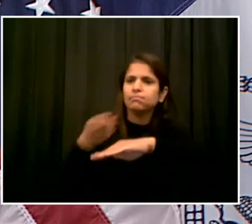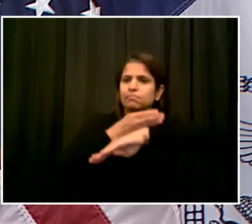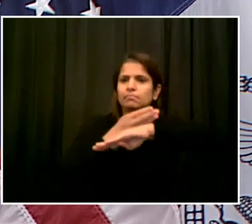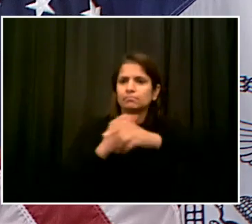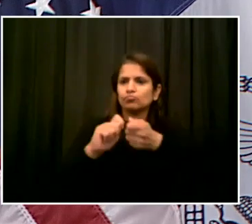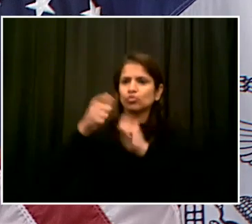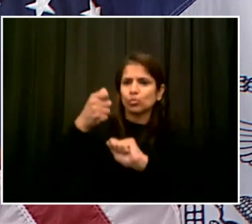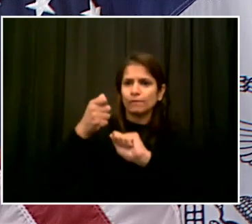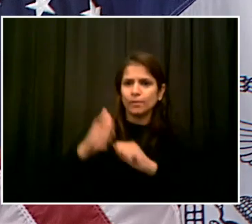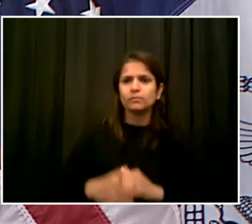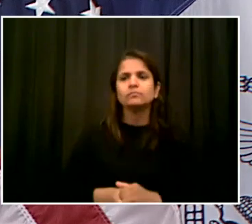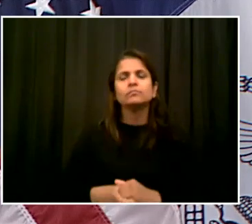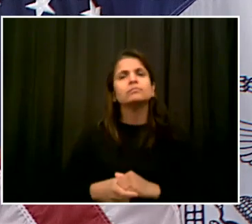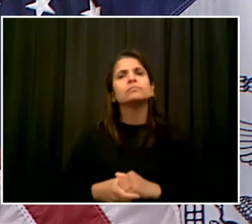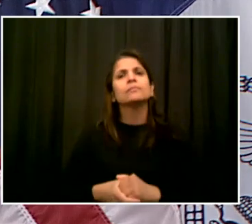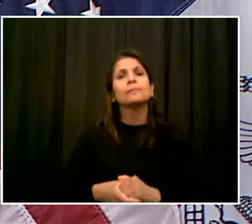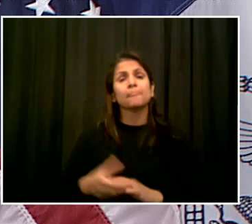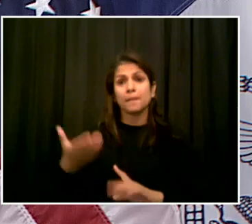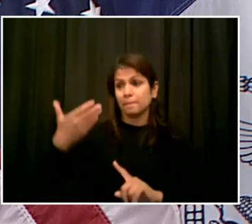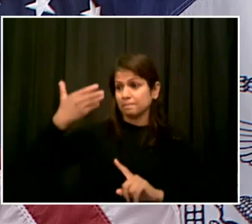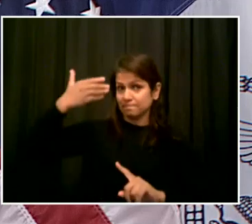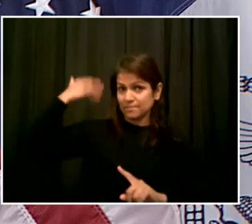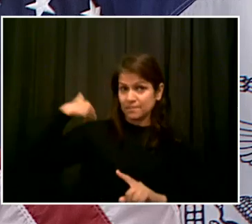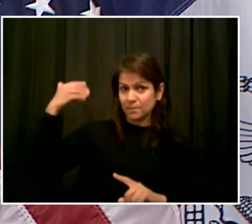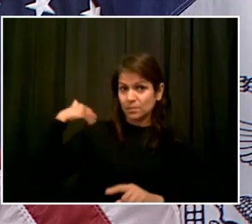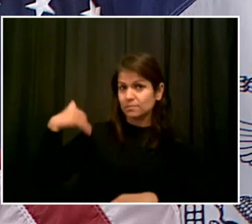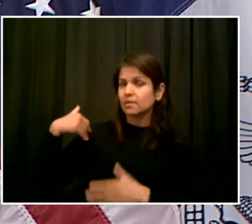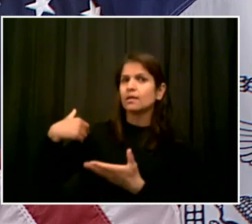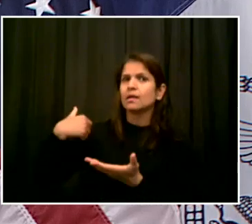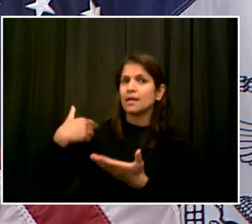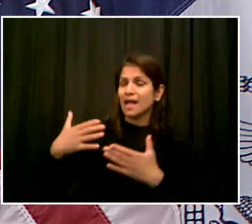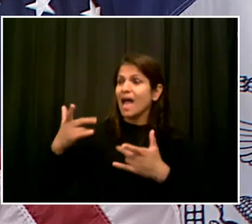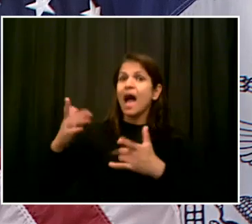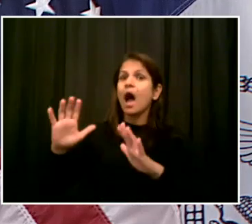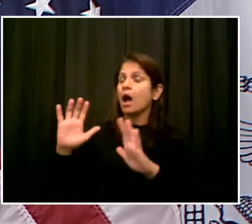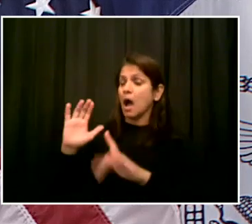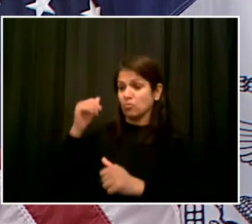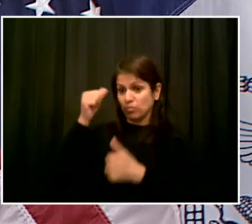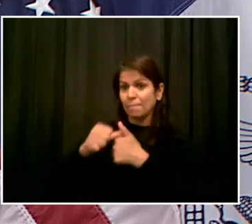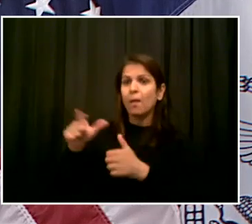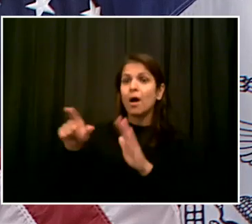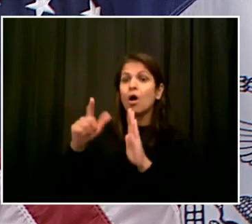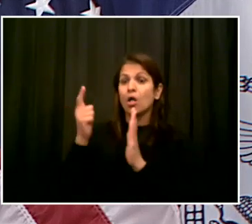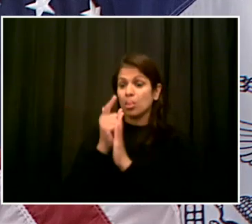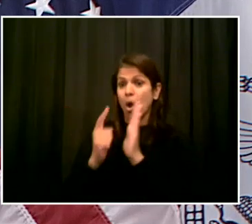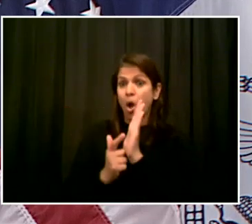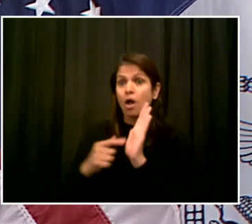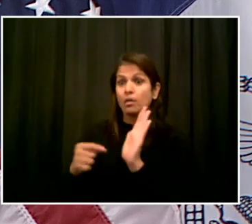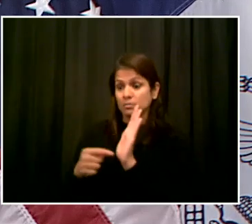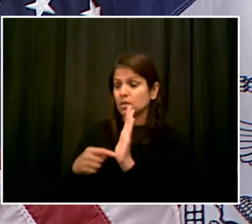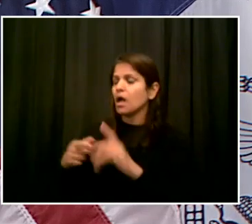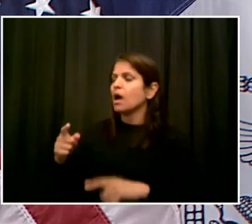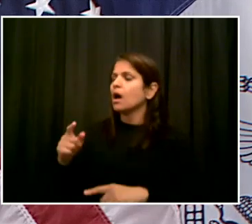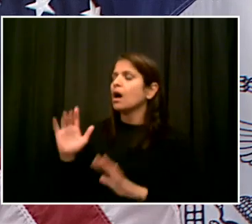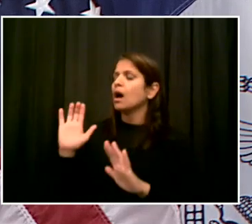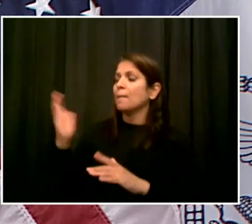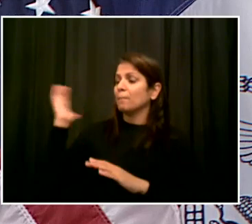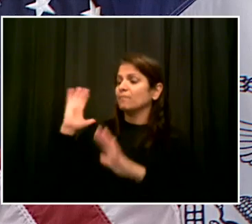TO THE END OF THE BROKEN UNCONSTITUTIONAL POLICIES TO STOP AND FRISK, SETTLING CENTRAL PARK 5K,